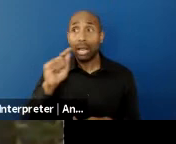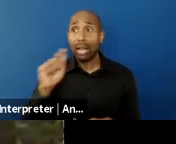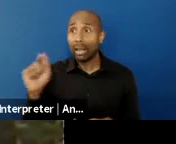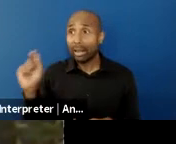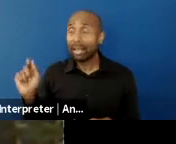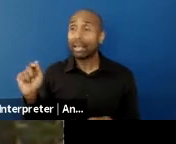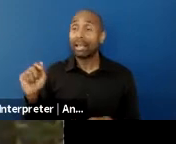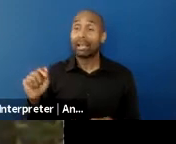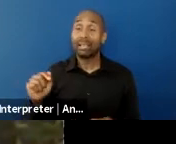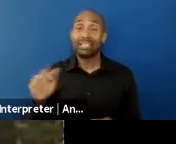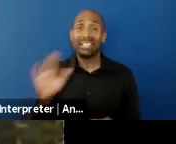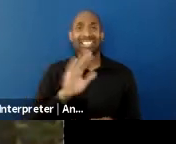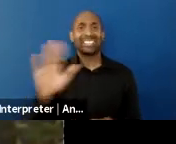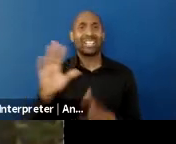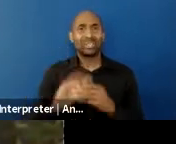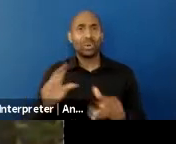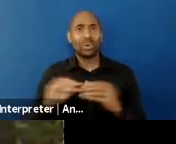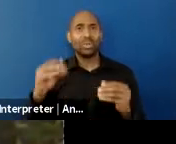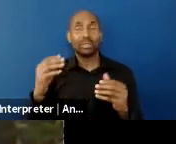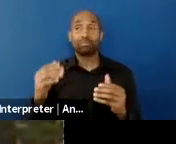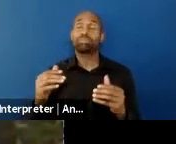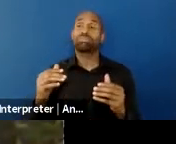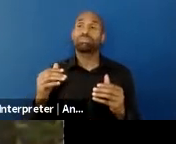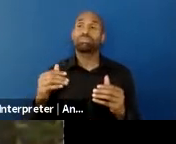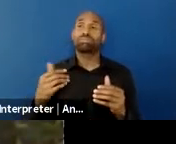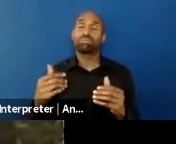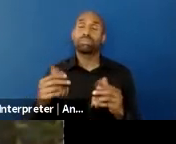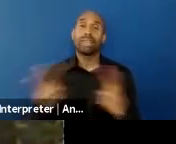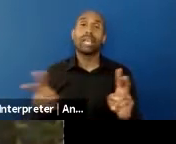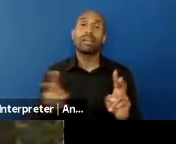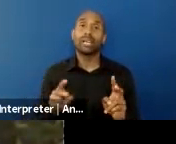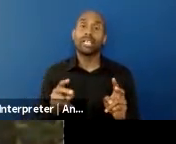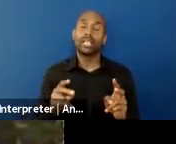The stories they told me. Getting their first job.